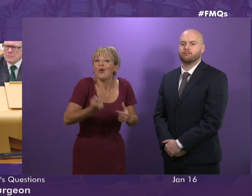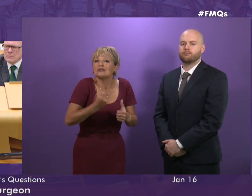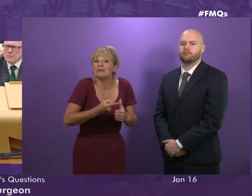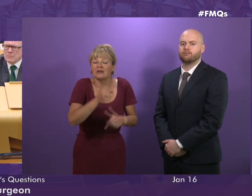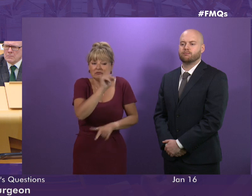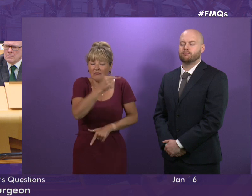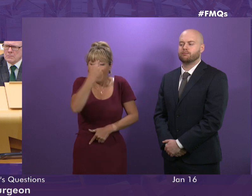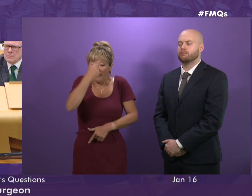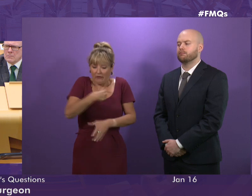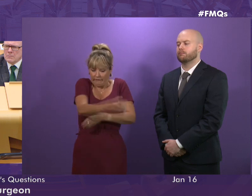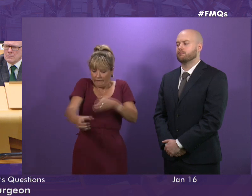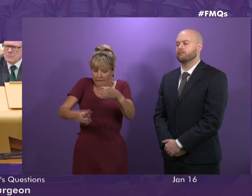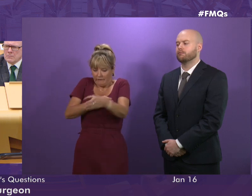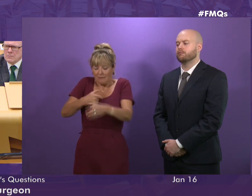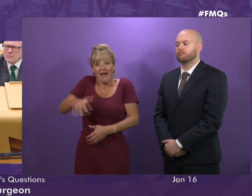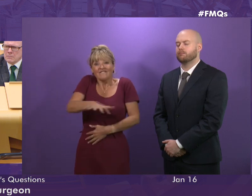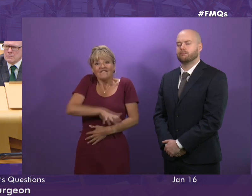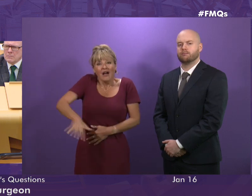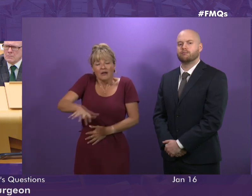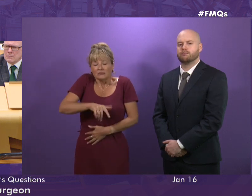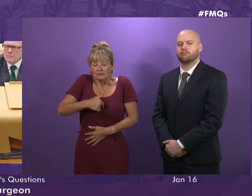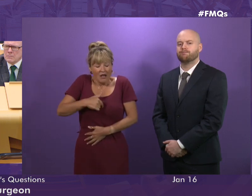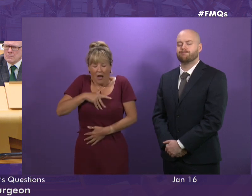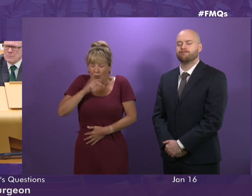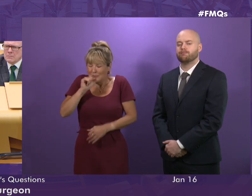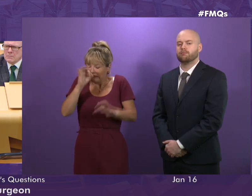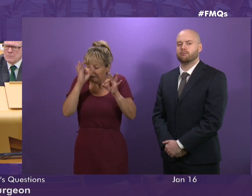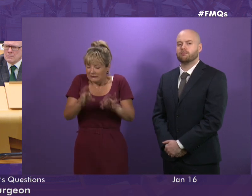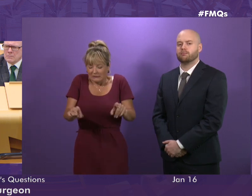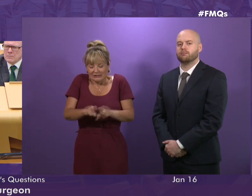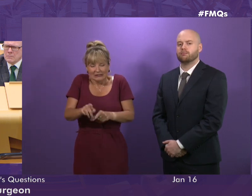member of my family, I would be in exactly the same position. The Scottish Government